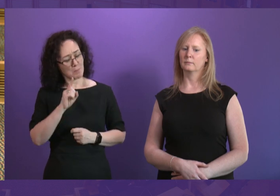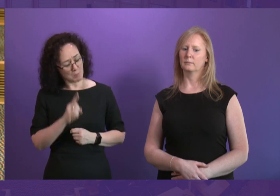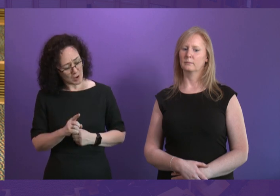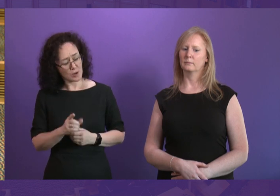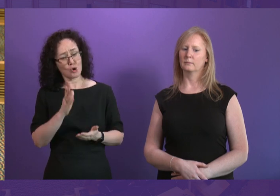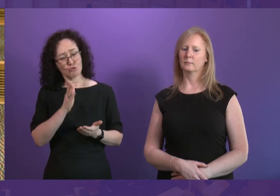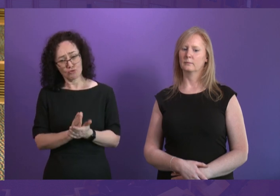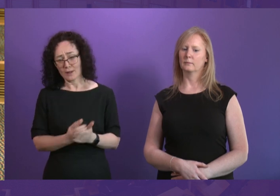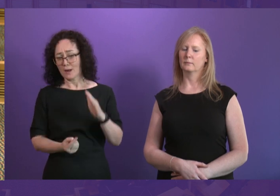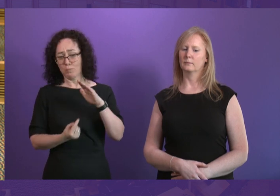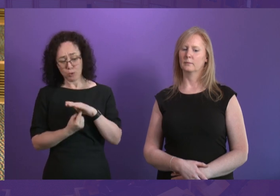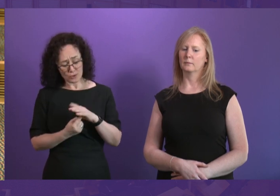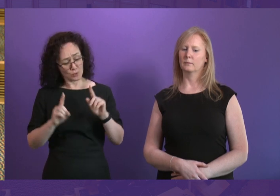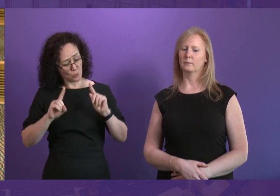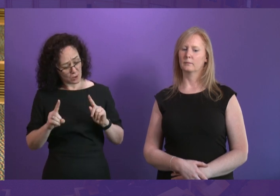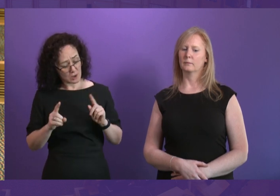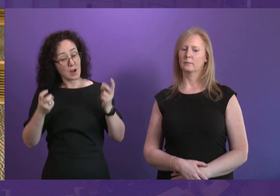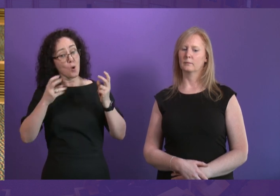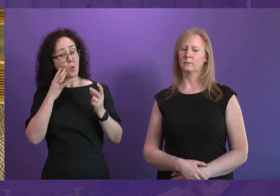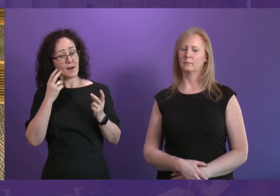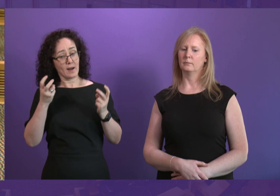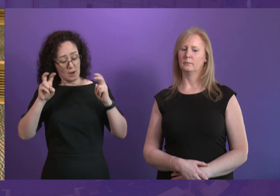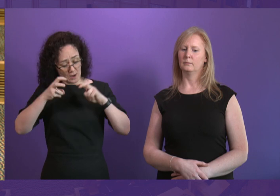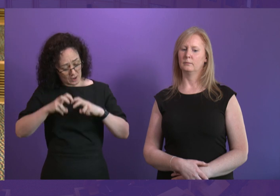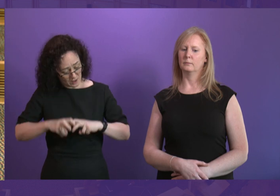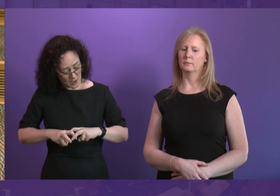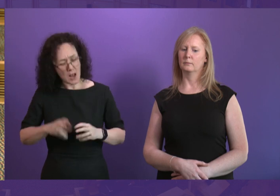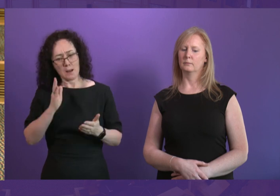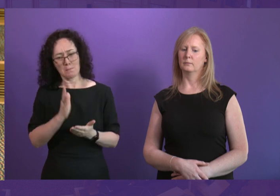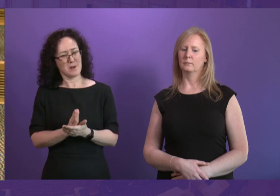and inquiries take place as quickly as possible. However, it is also important that the right